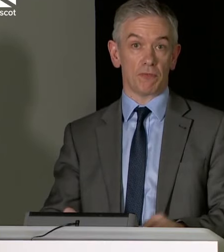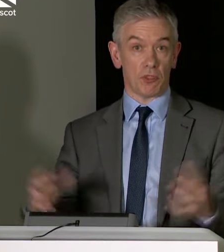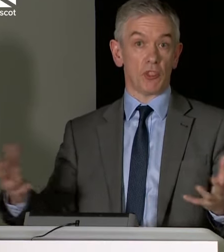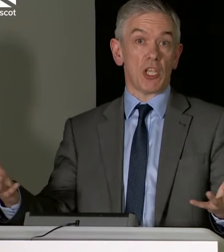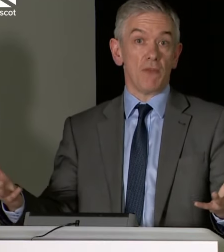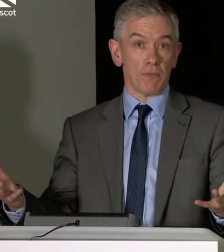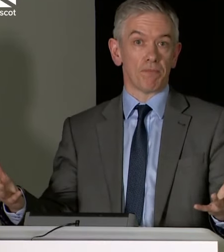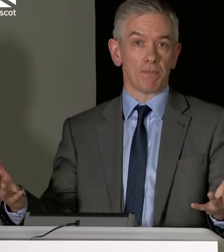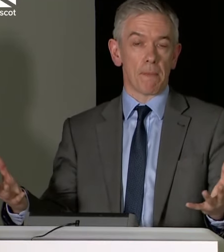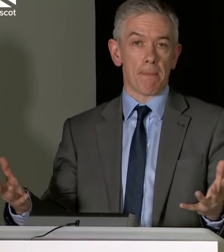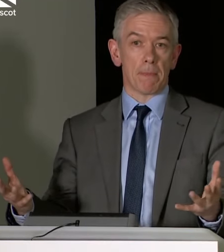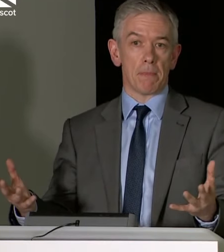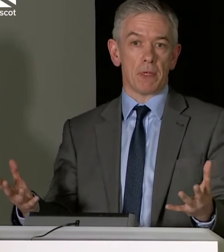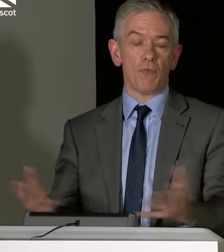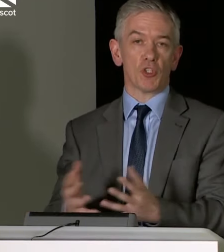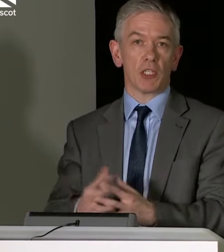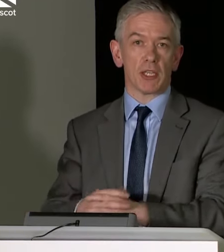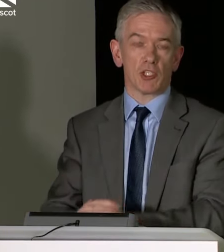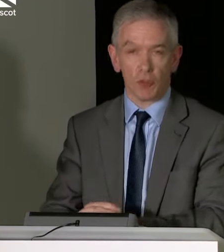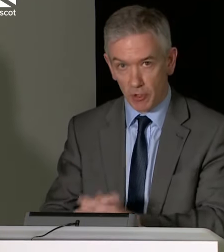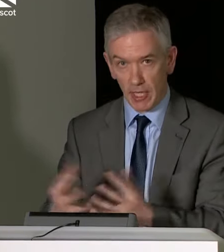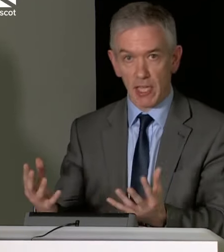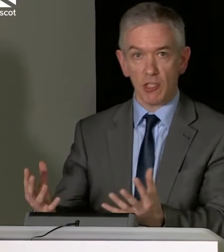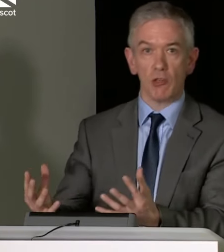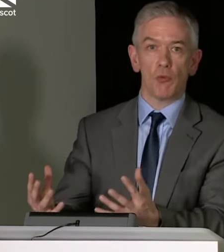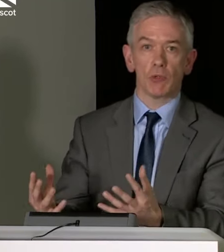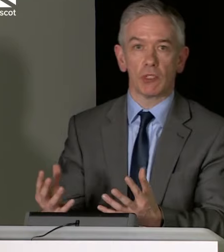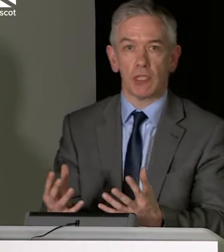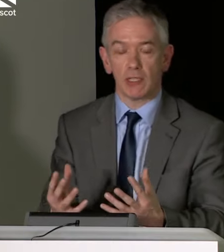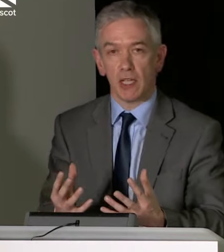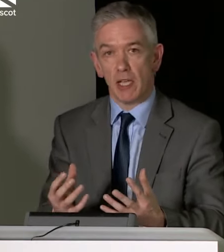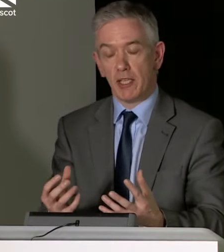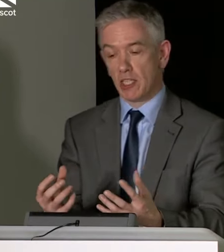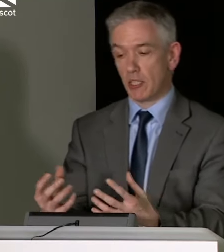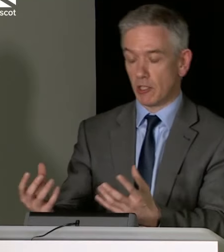able to save them. But unfortunately, that is not the case in the real world. These clinical